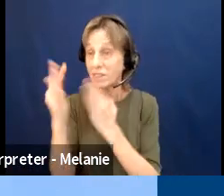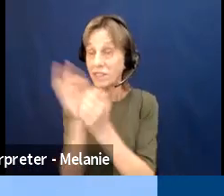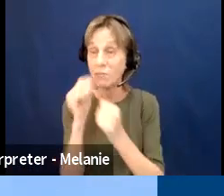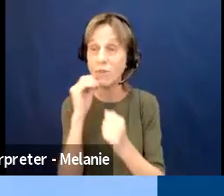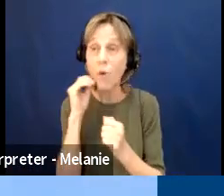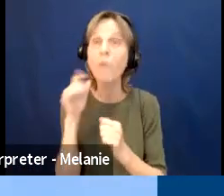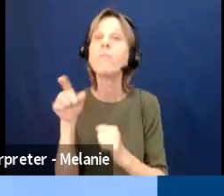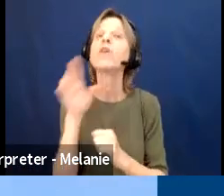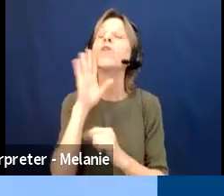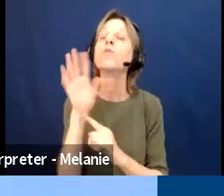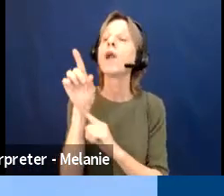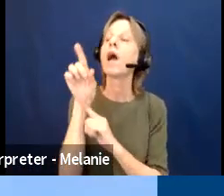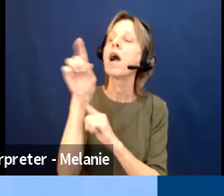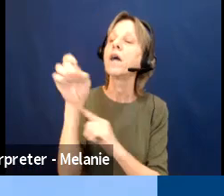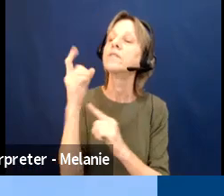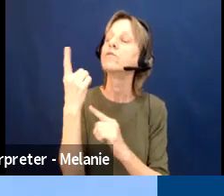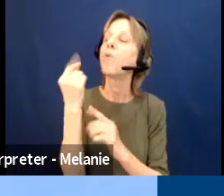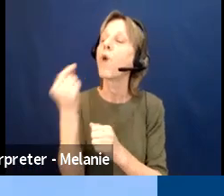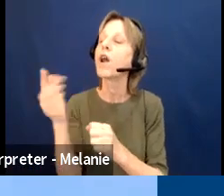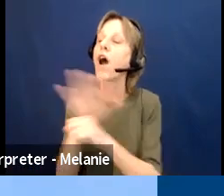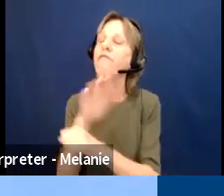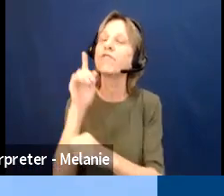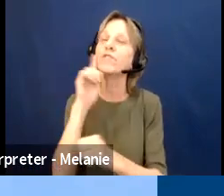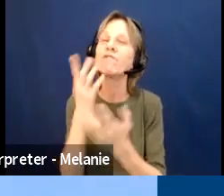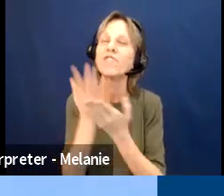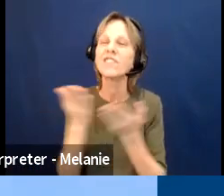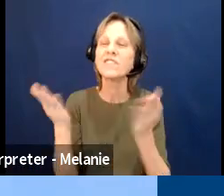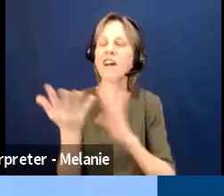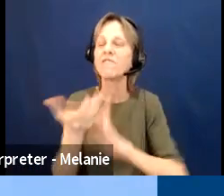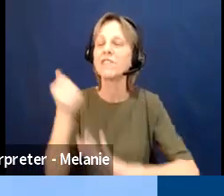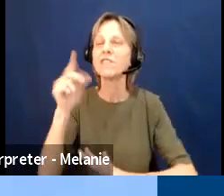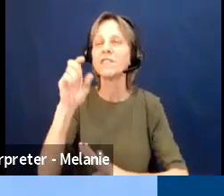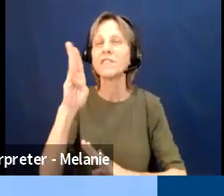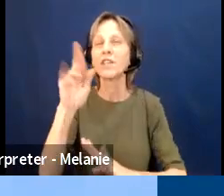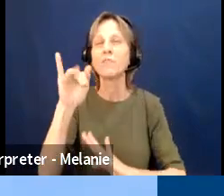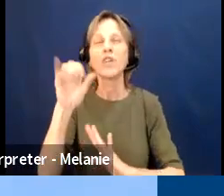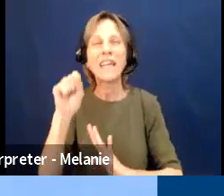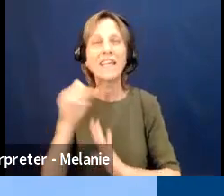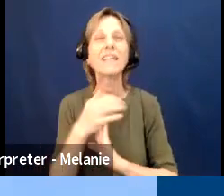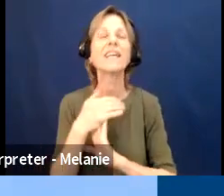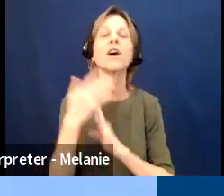for debris removal for landscaping around my home unfortunately that won't pay for every tree